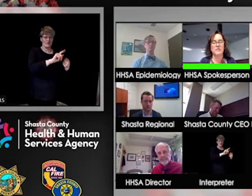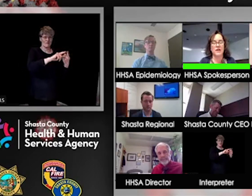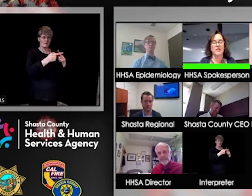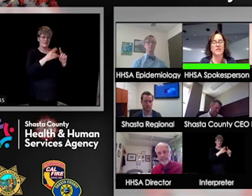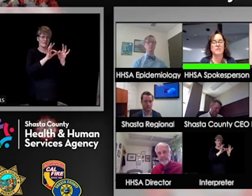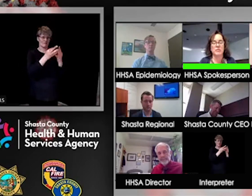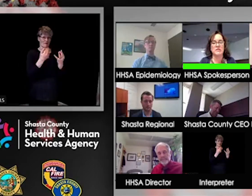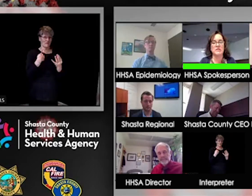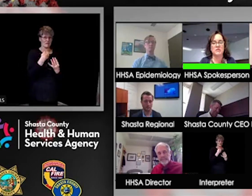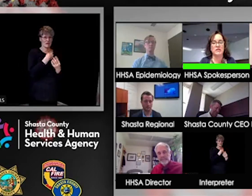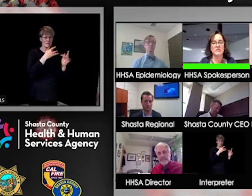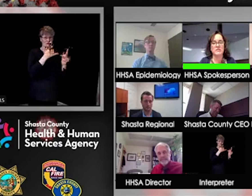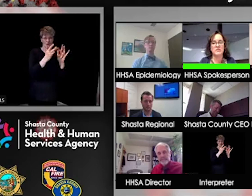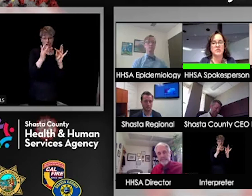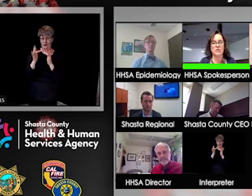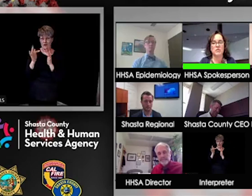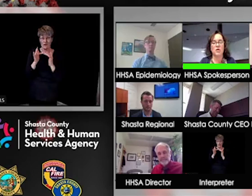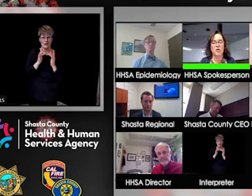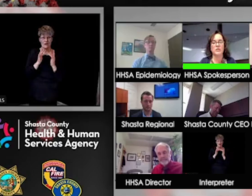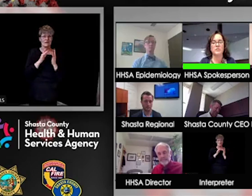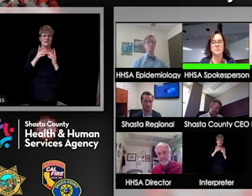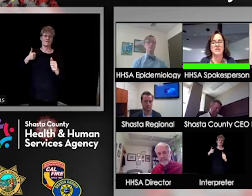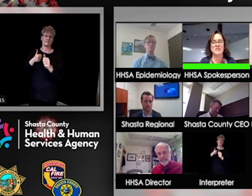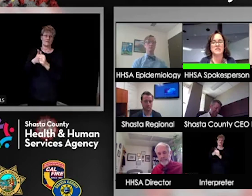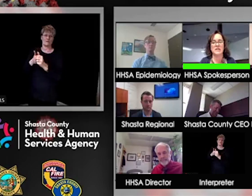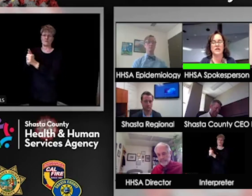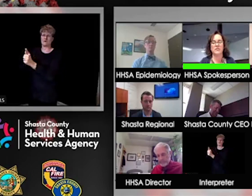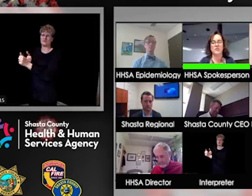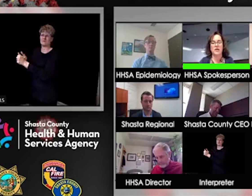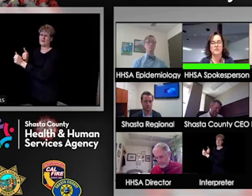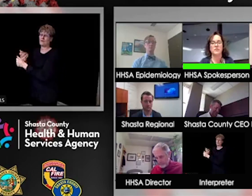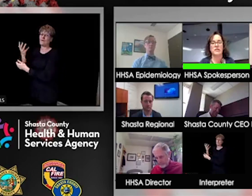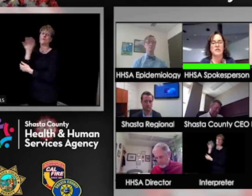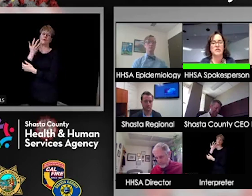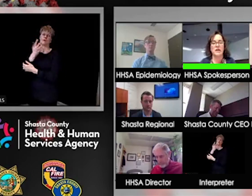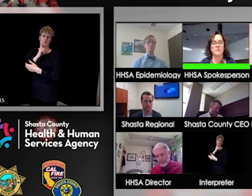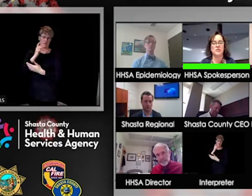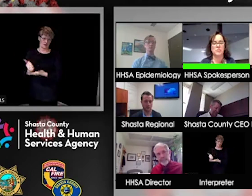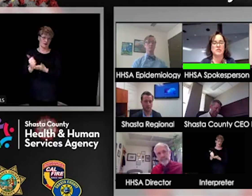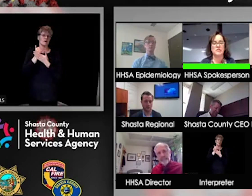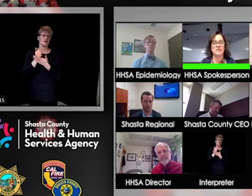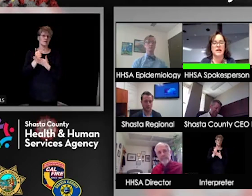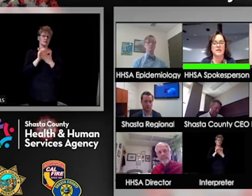that is making a very, very big difference. All of those pieces together have really contributed